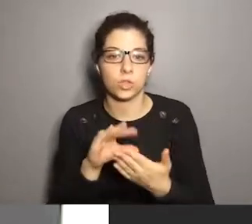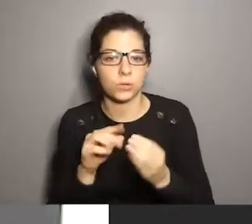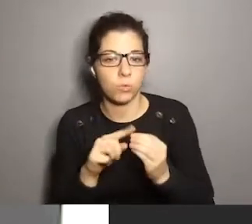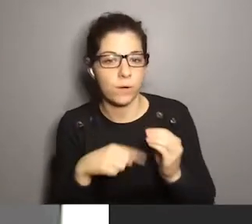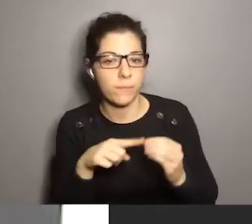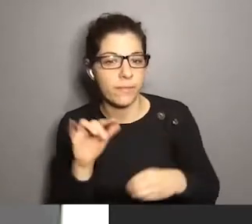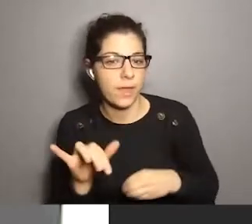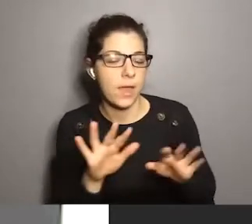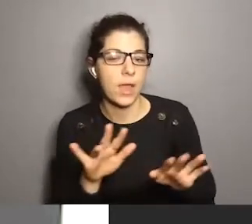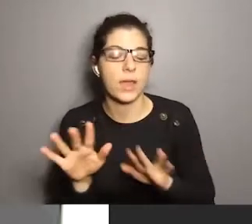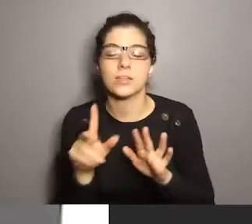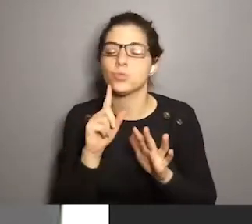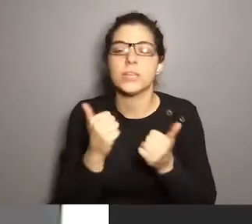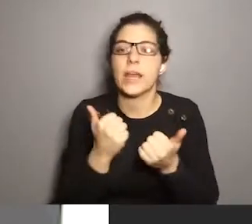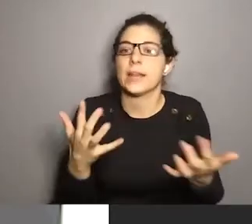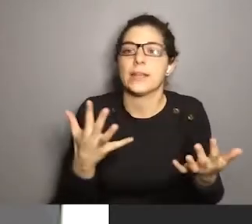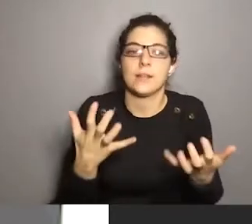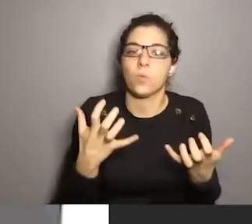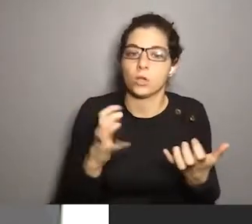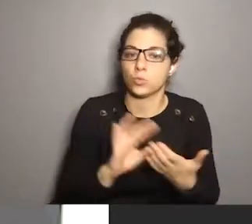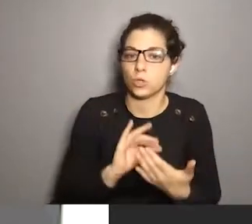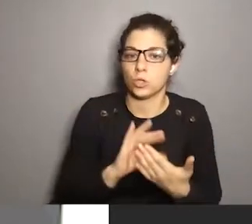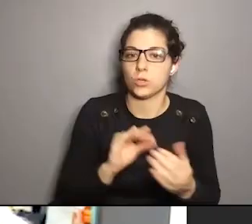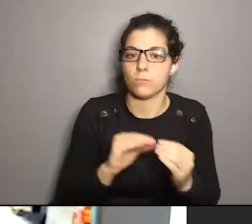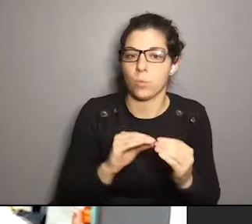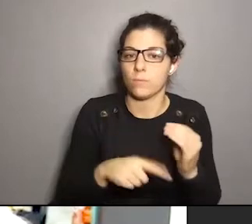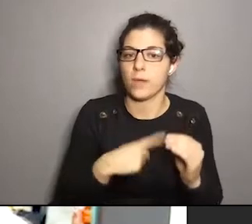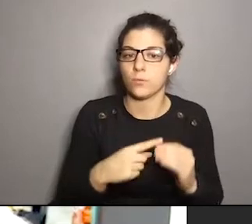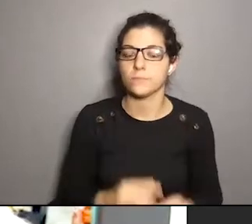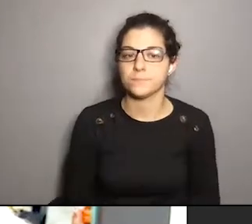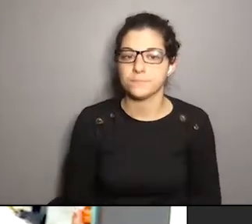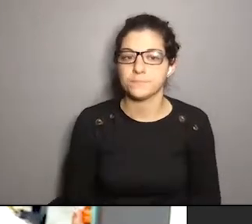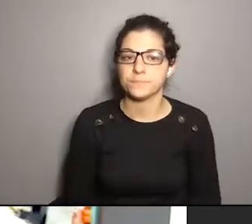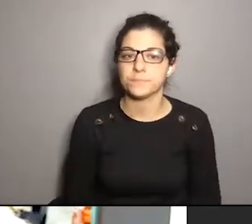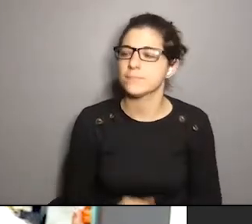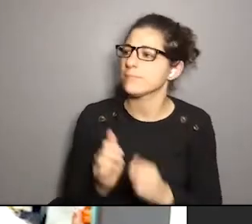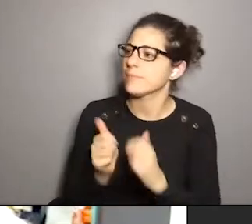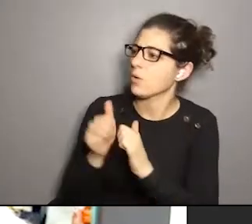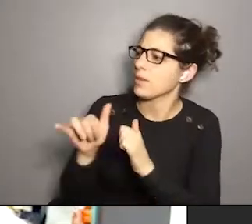Anything that they would like to learn more about. And how did this program originate?